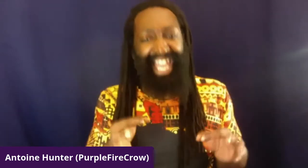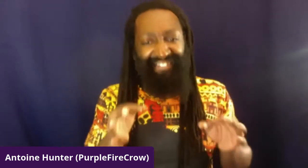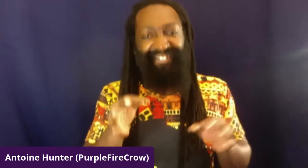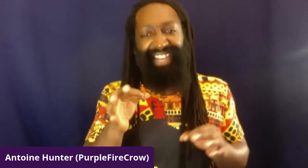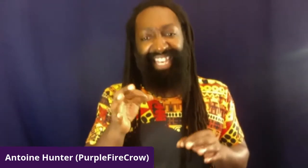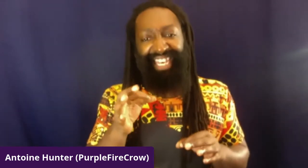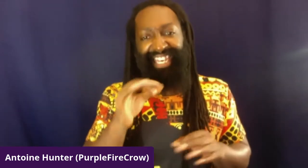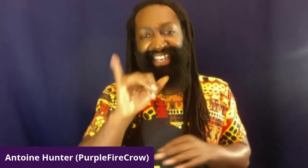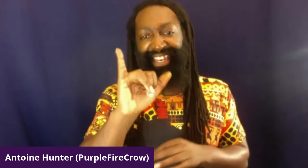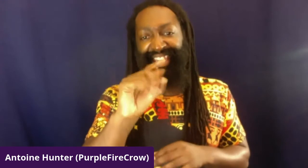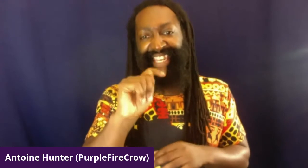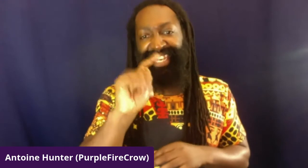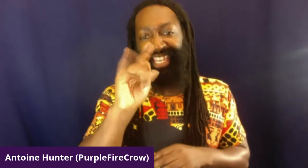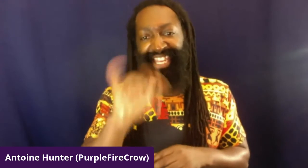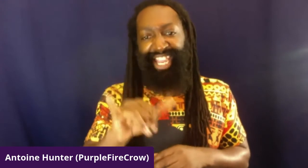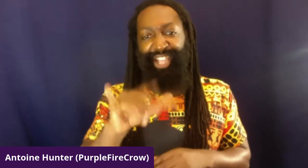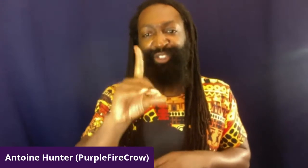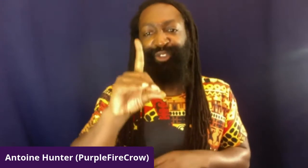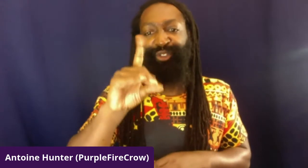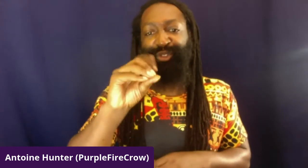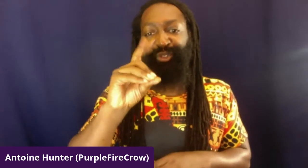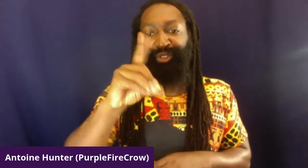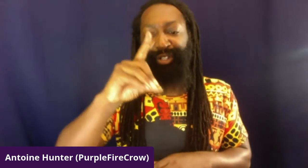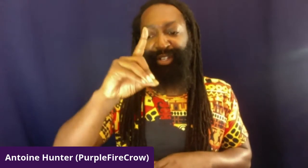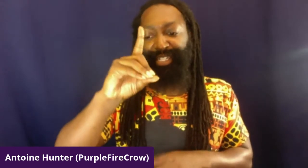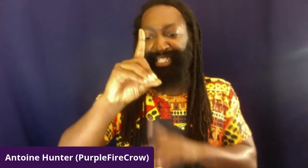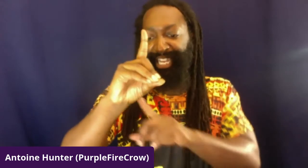And he founded DEAFinitley Dope.